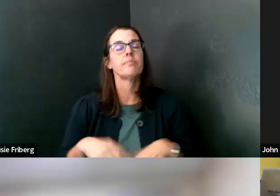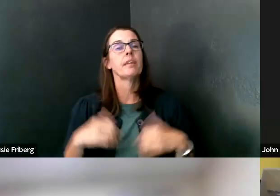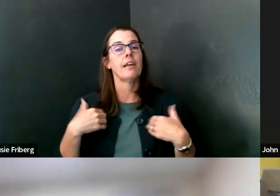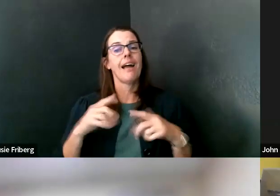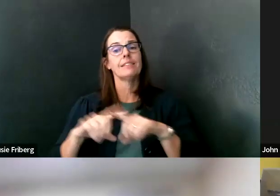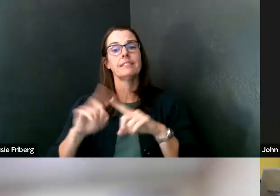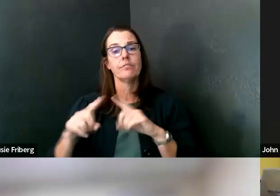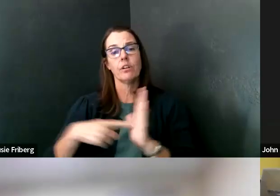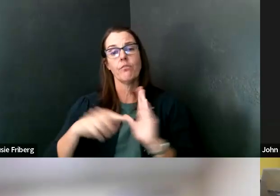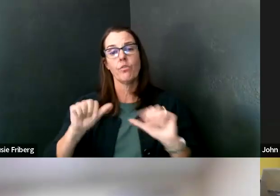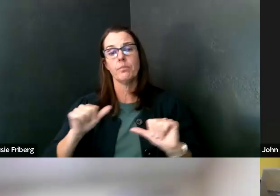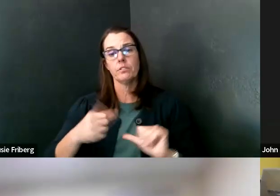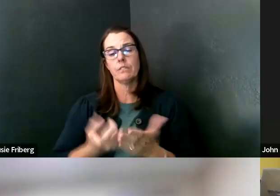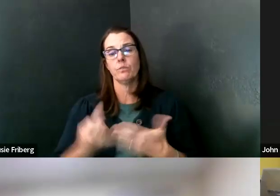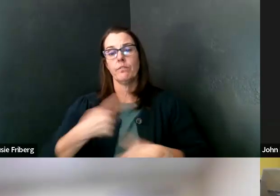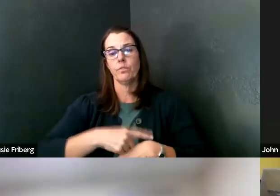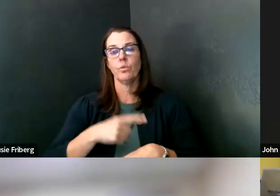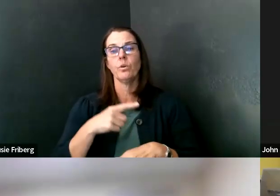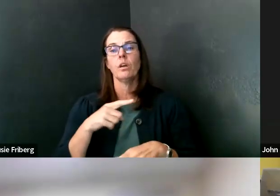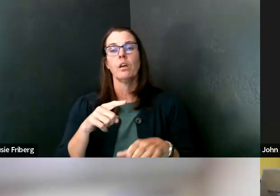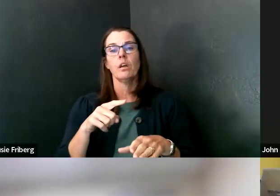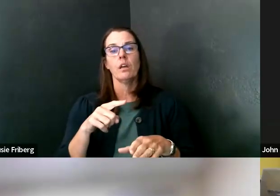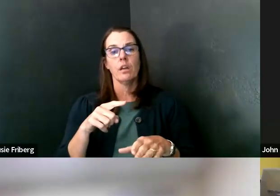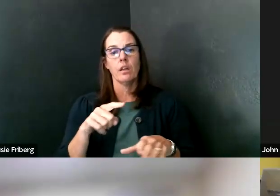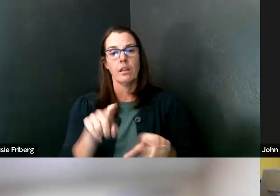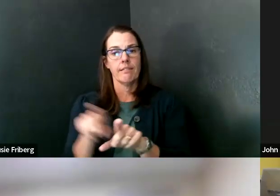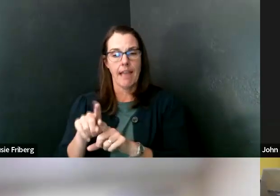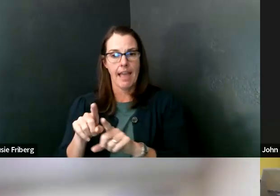for affordability review as proceeding as proceeding with a review of an orphan